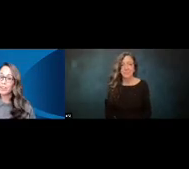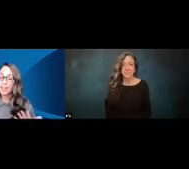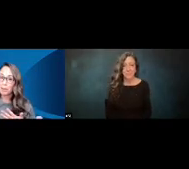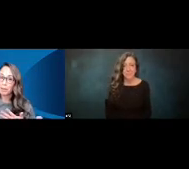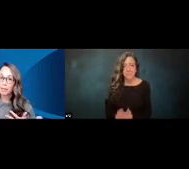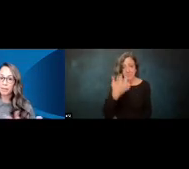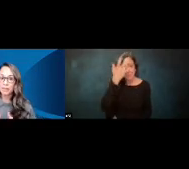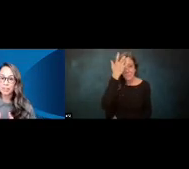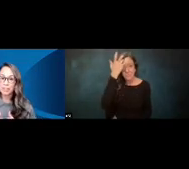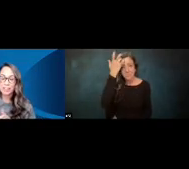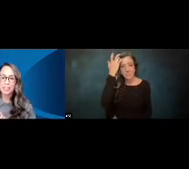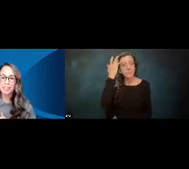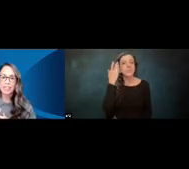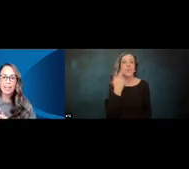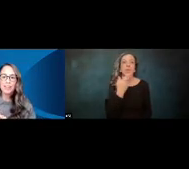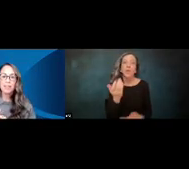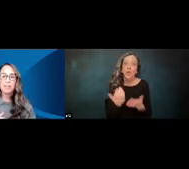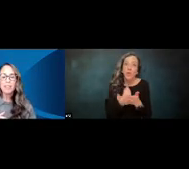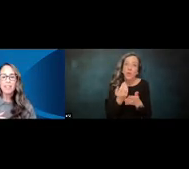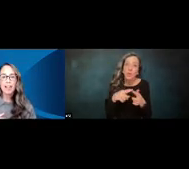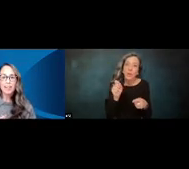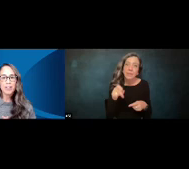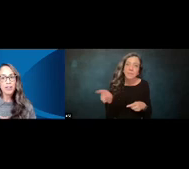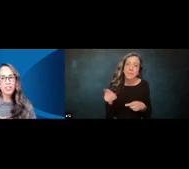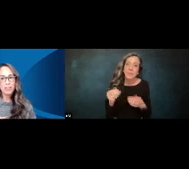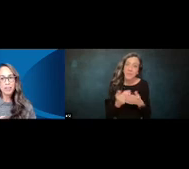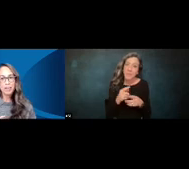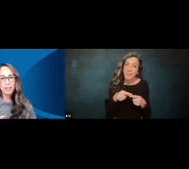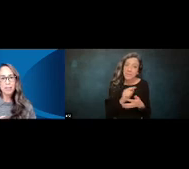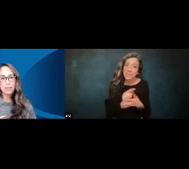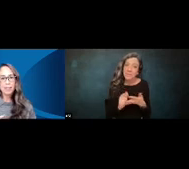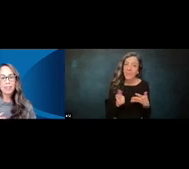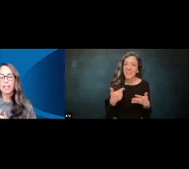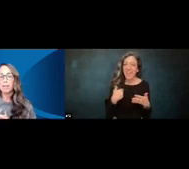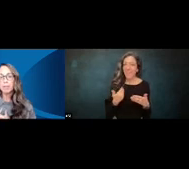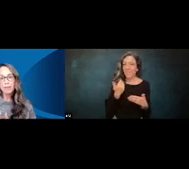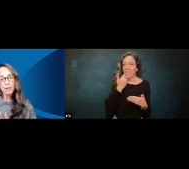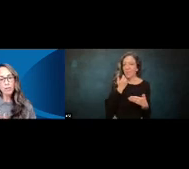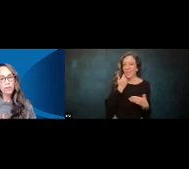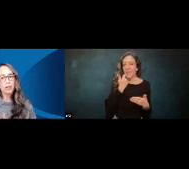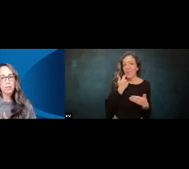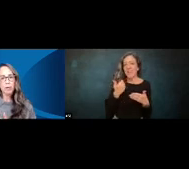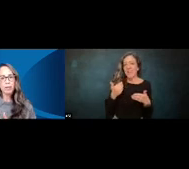new to the SP or this series, the recently added introductory document is a really helpful starting